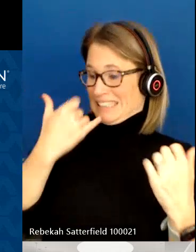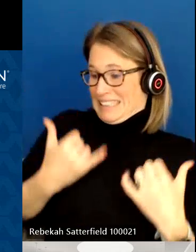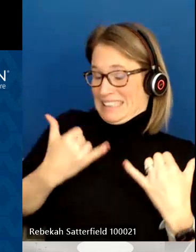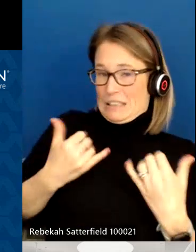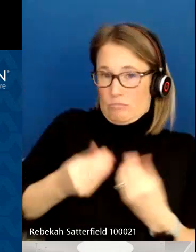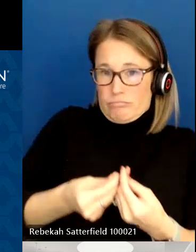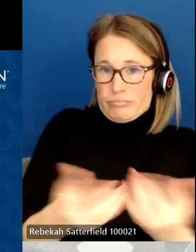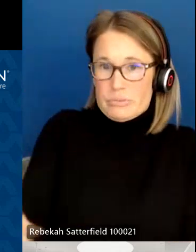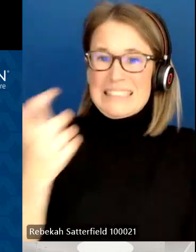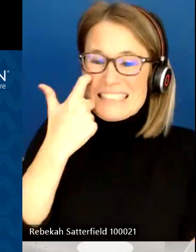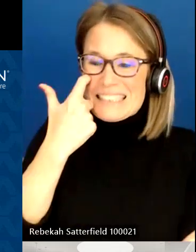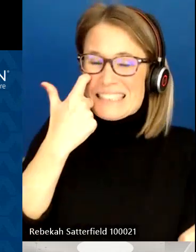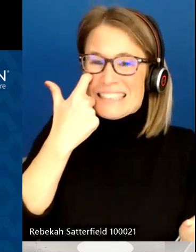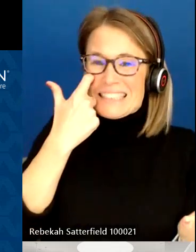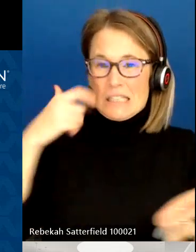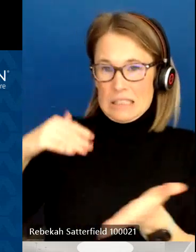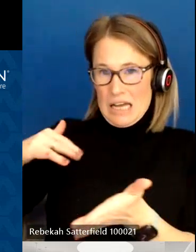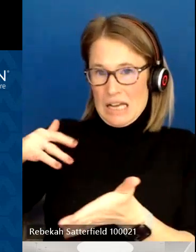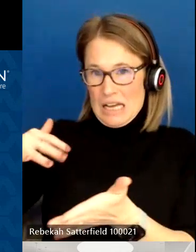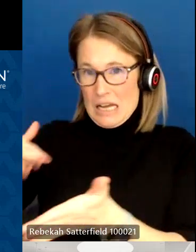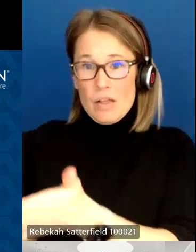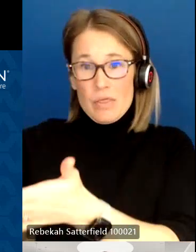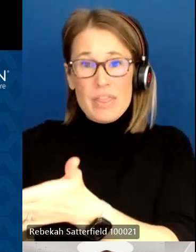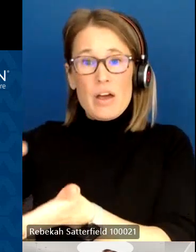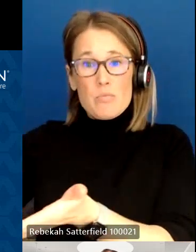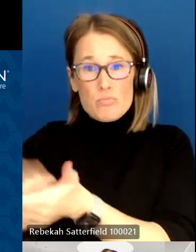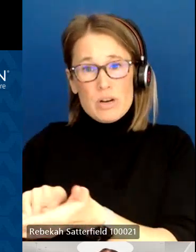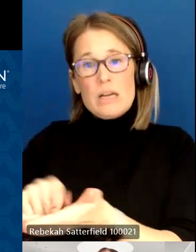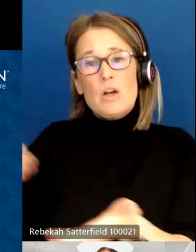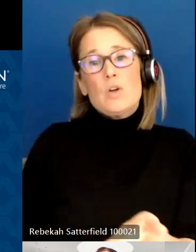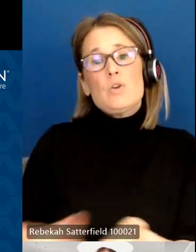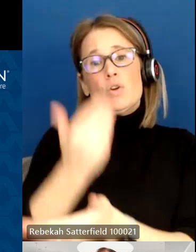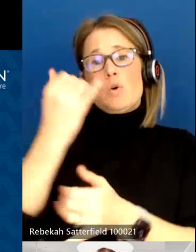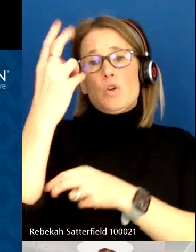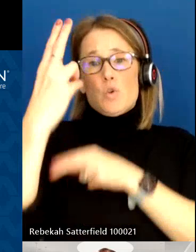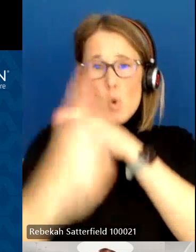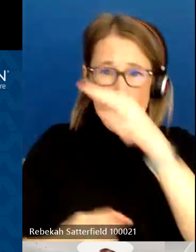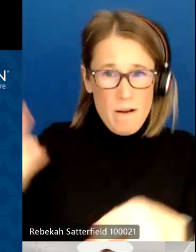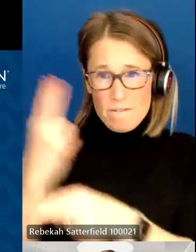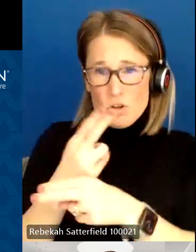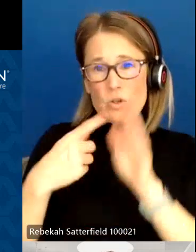they're releasing their own universal symbol for interpreters so you may be seeing something that